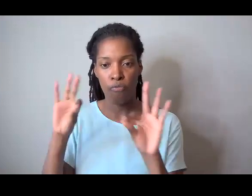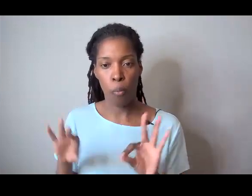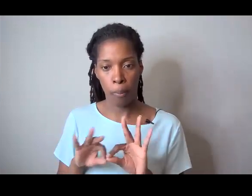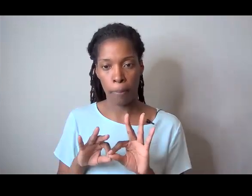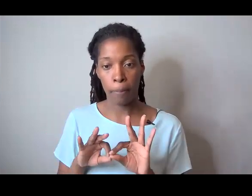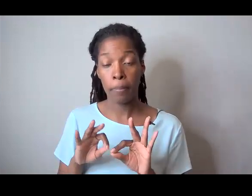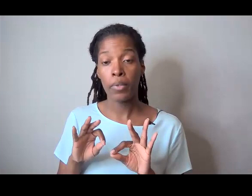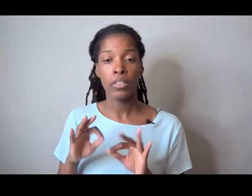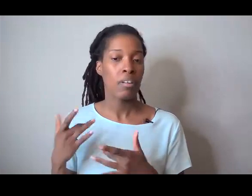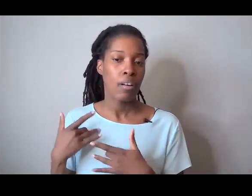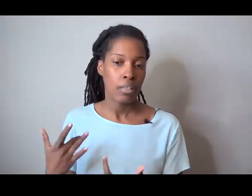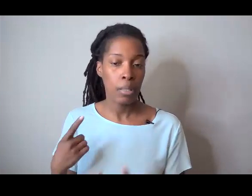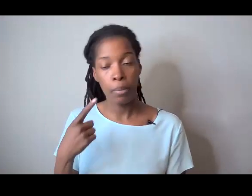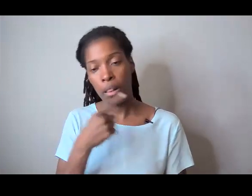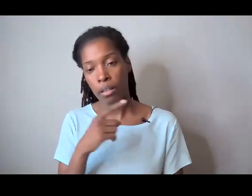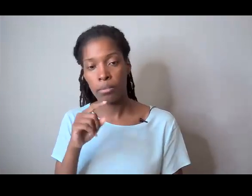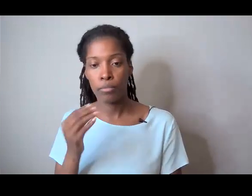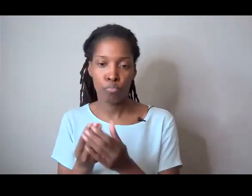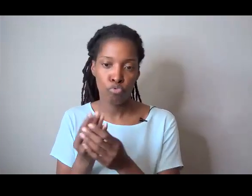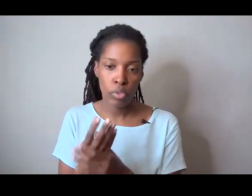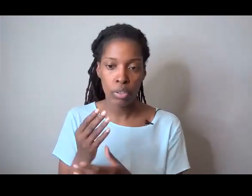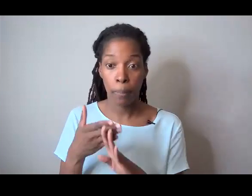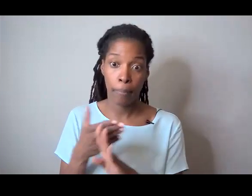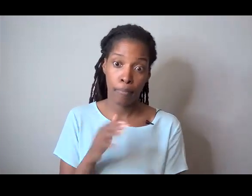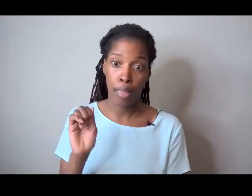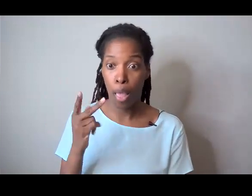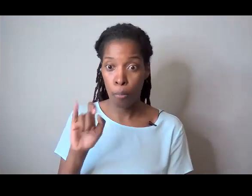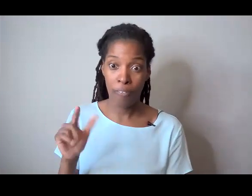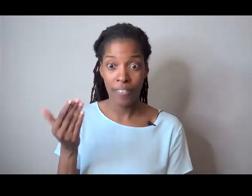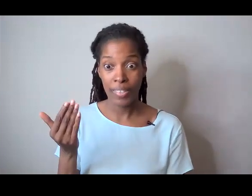So usually you're doing that before April 15th. So when you get that completed